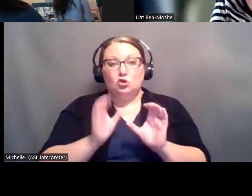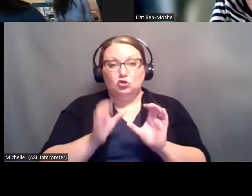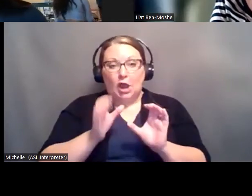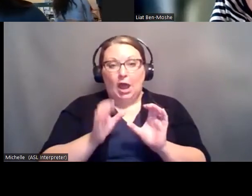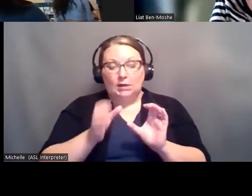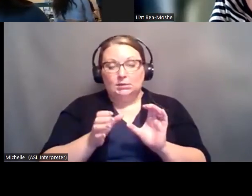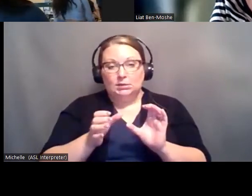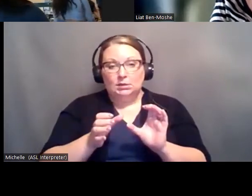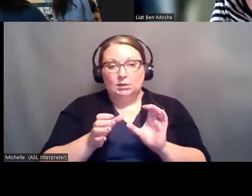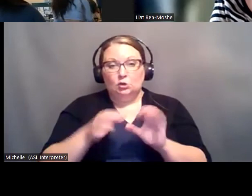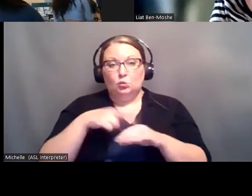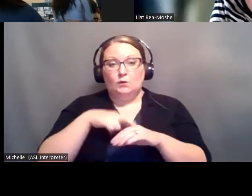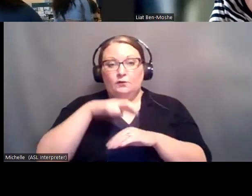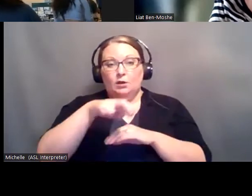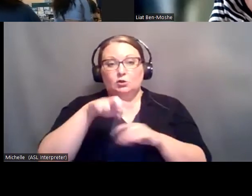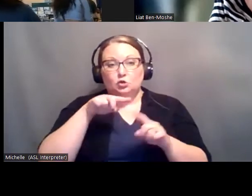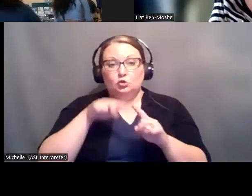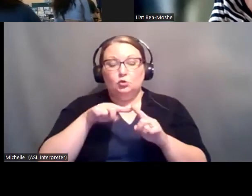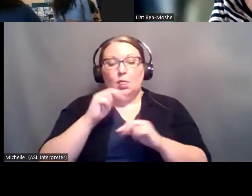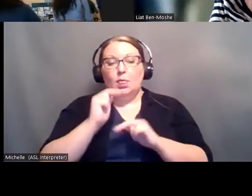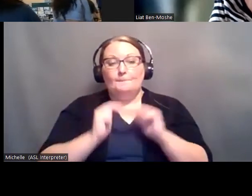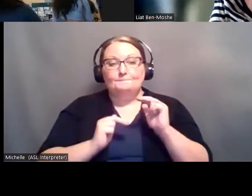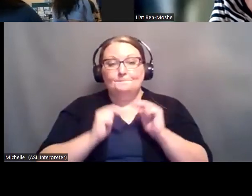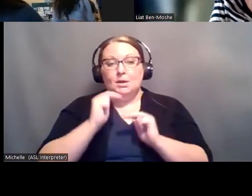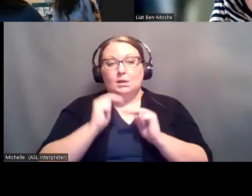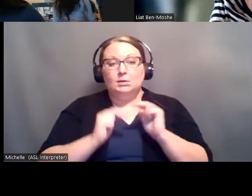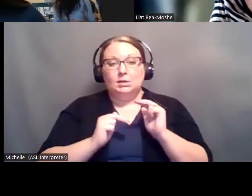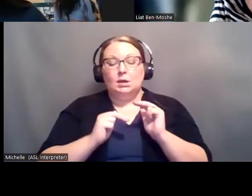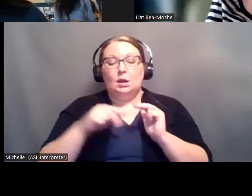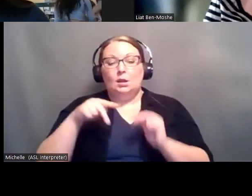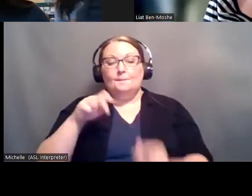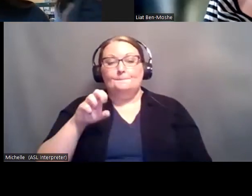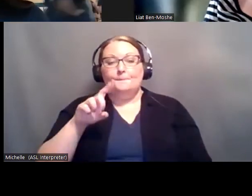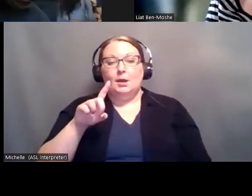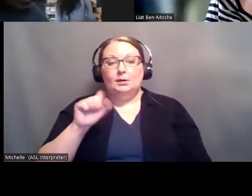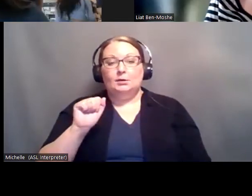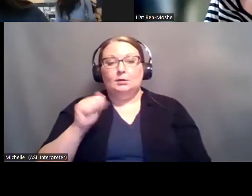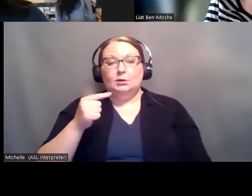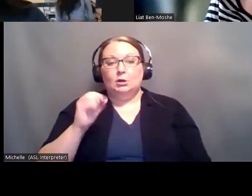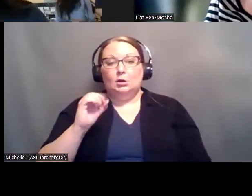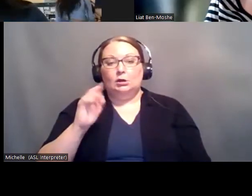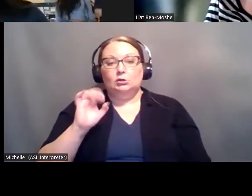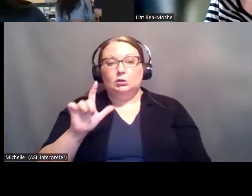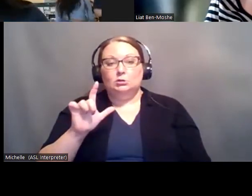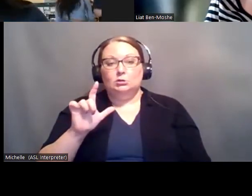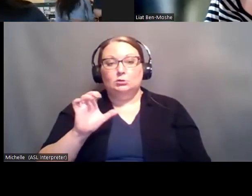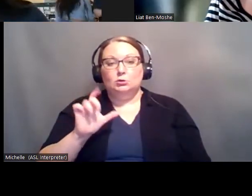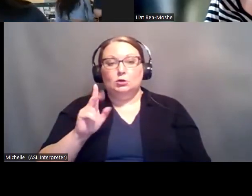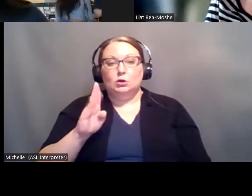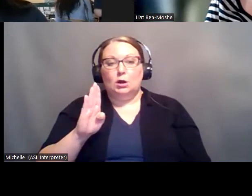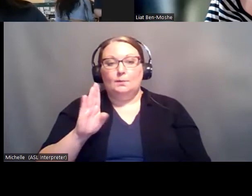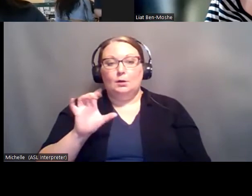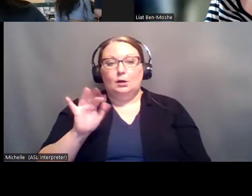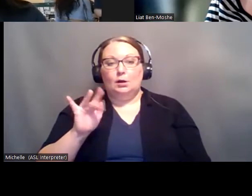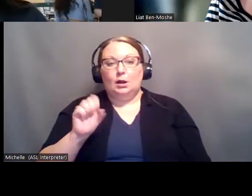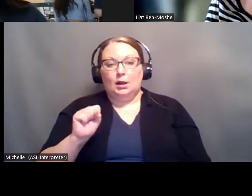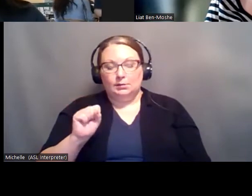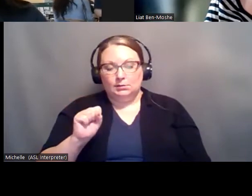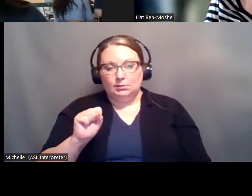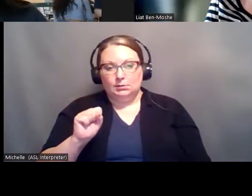there's a reference to the "Building Pedagogical Curb Cuts". Liat also put in the chat a link to accessing that